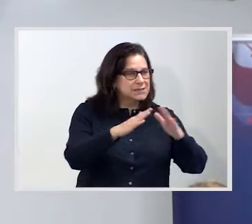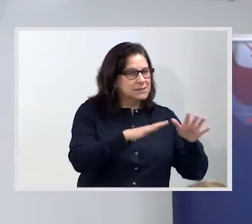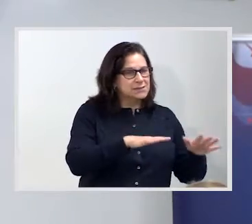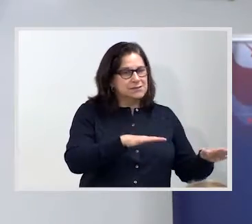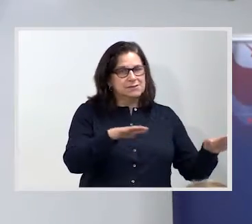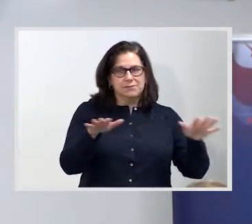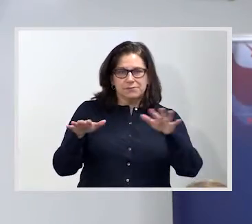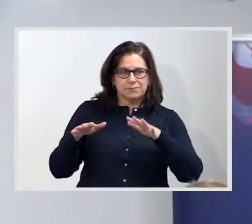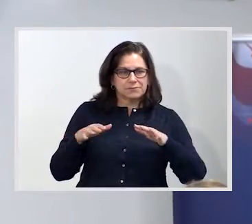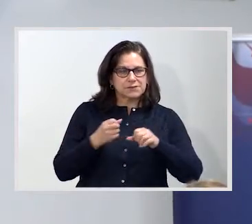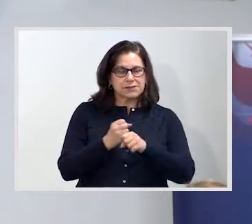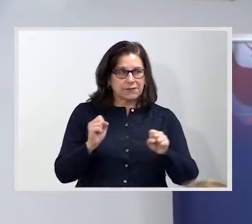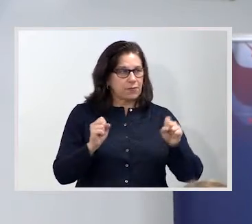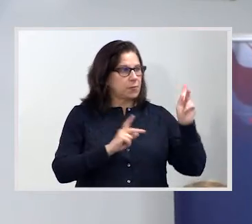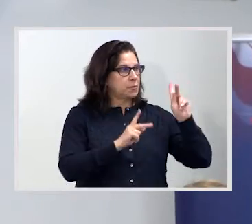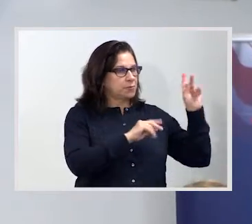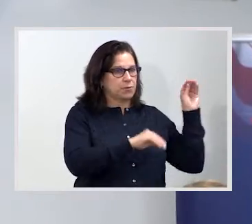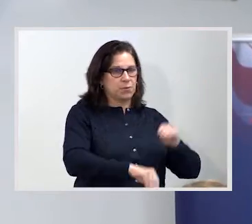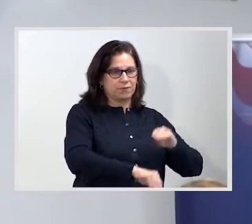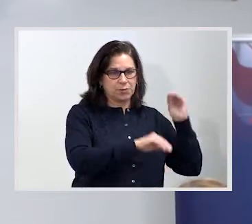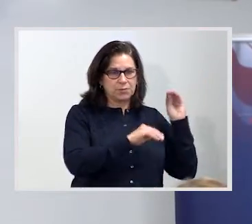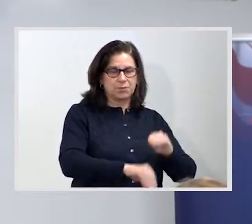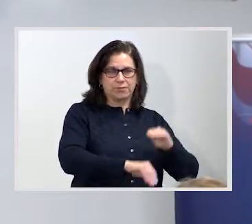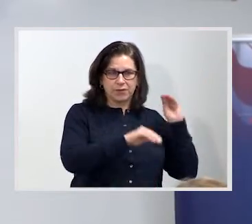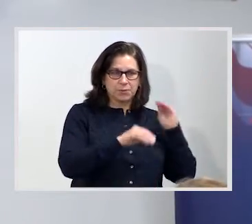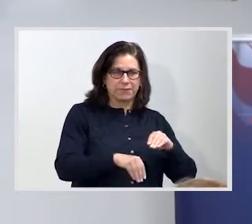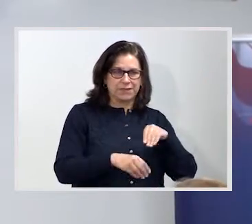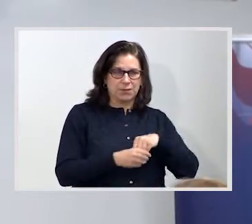WE HAVE TO REDUCE VIOLENCE IN THE CITY. THANK YOU.